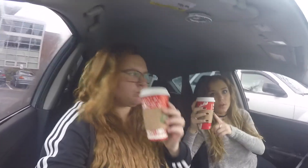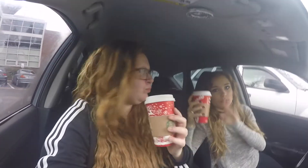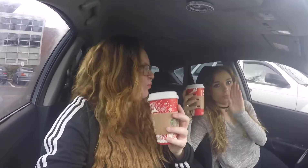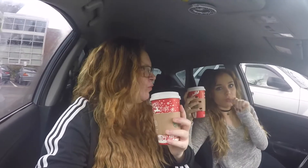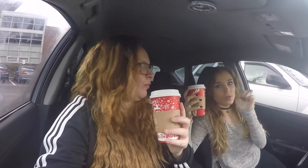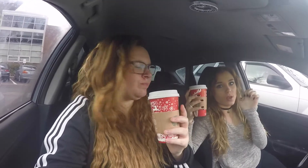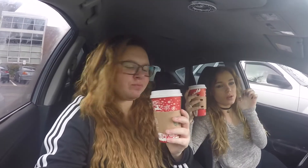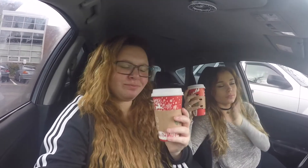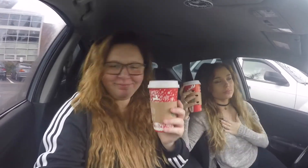Cheyenna: Bae